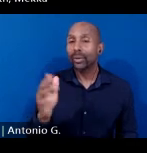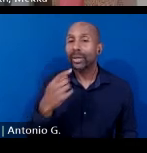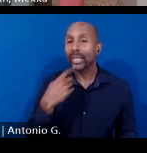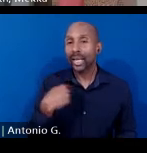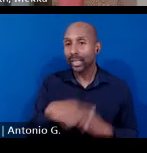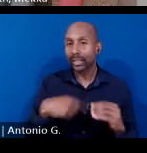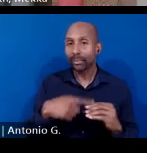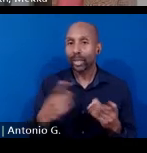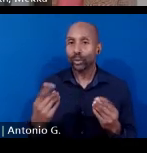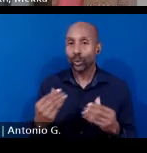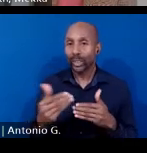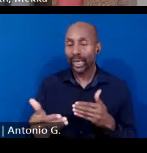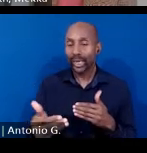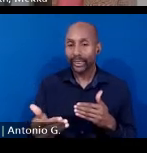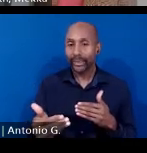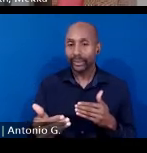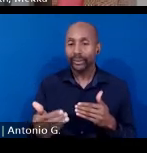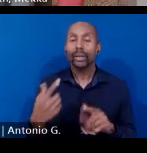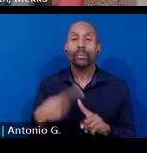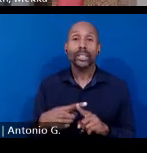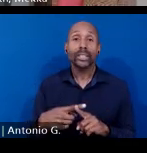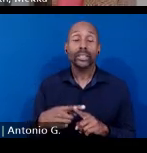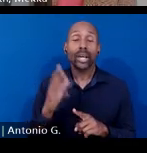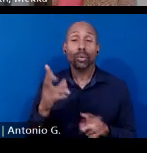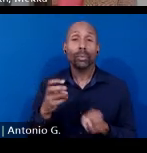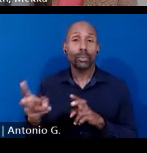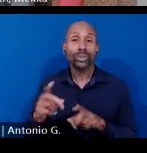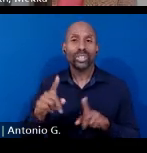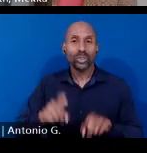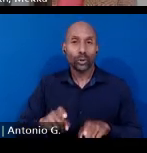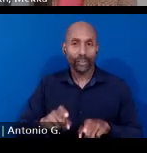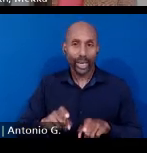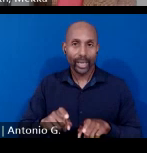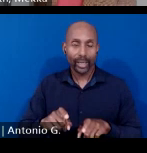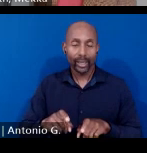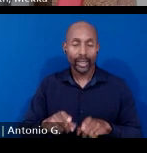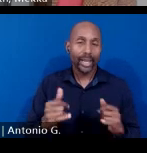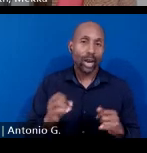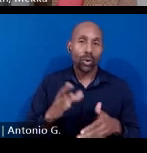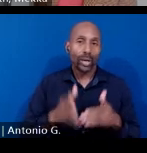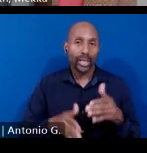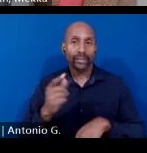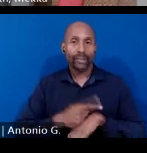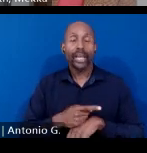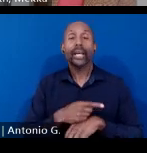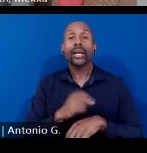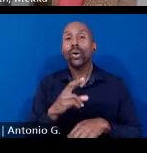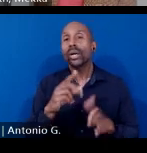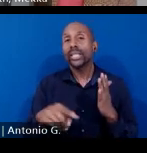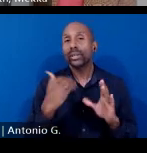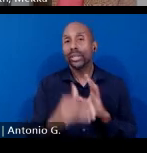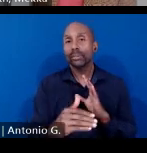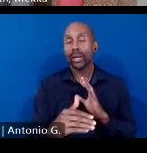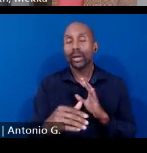this chat or at the end of the day, check your emails and give us some feedback on these sessions. I'm not going to take it away.